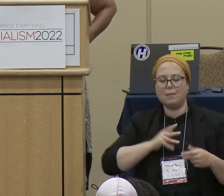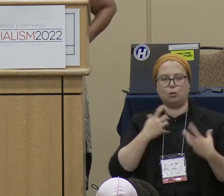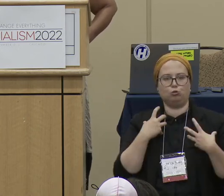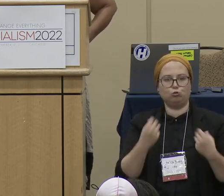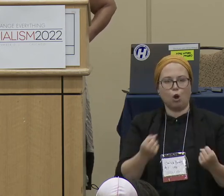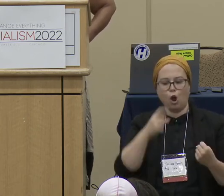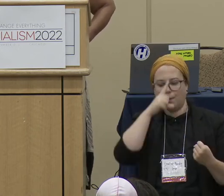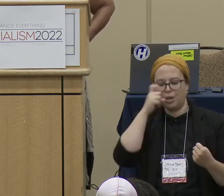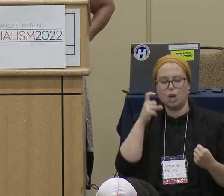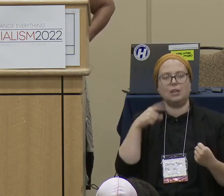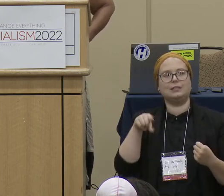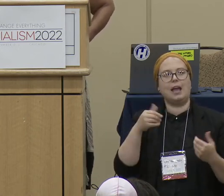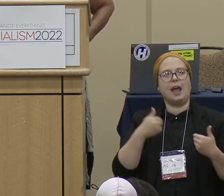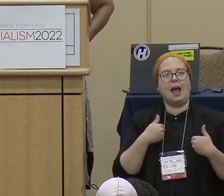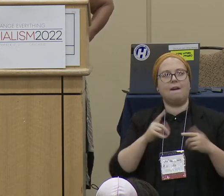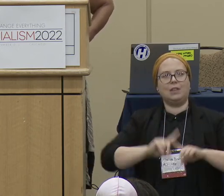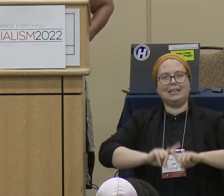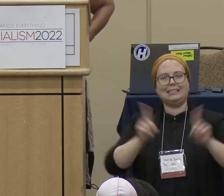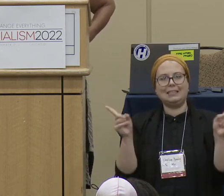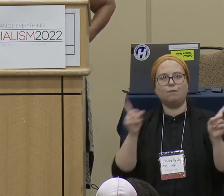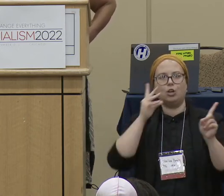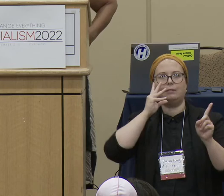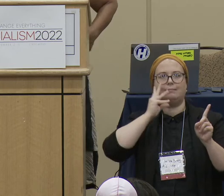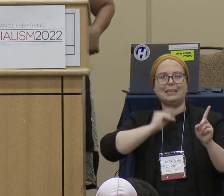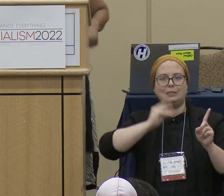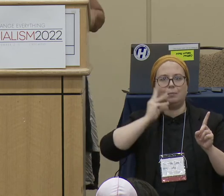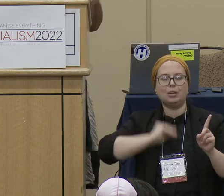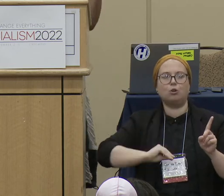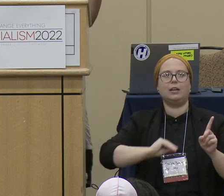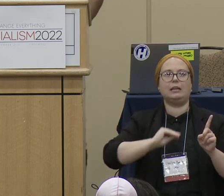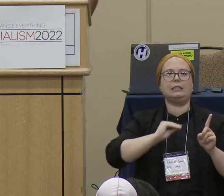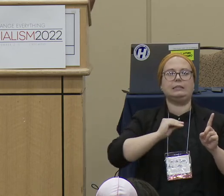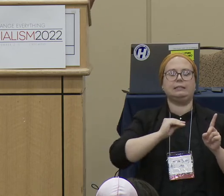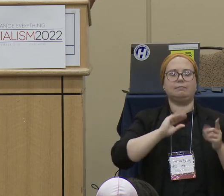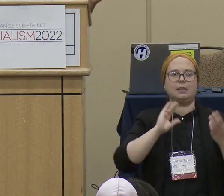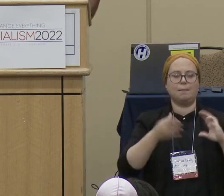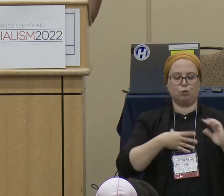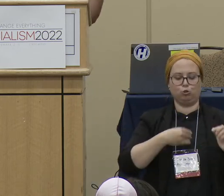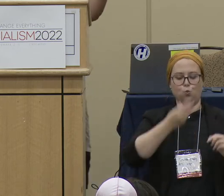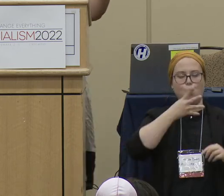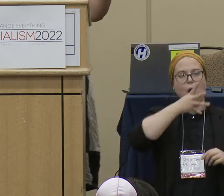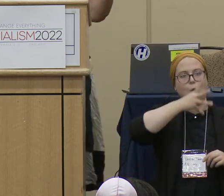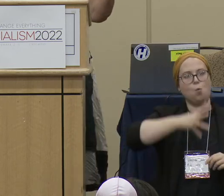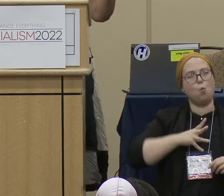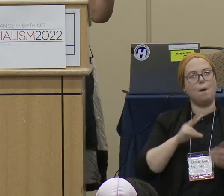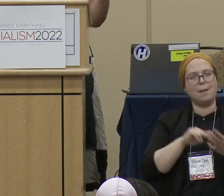myth because Black women have been strong, have a different gender experience, or racial experience than white women,